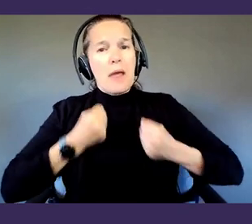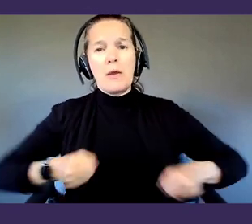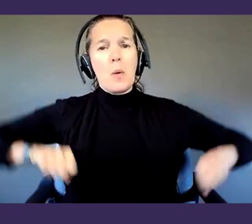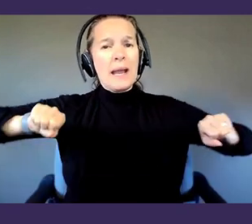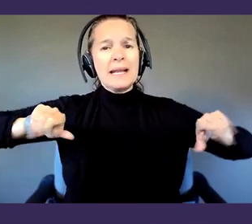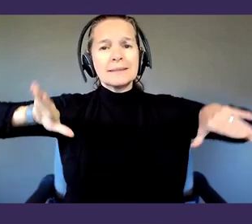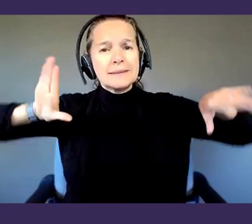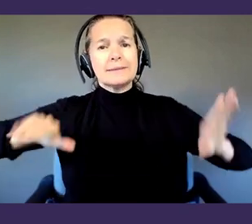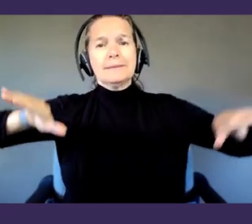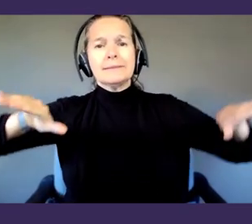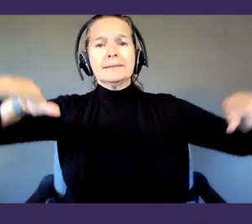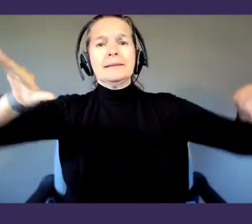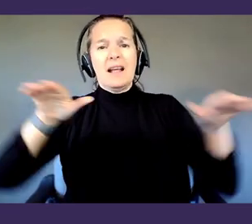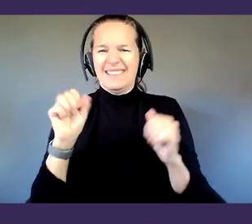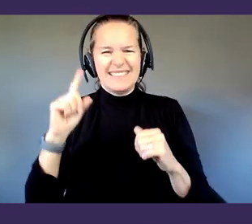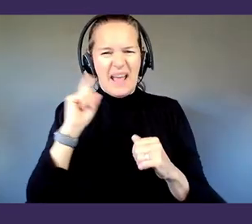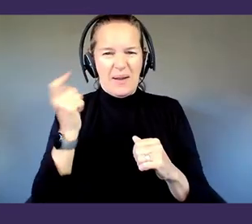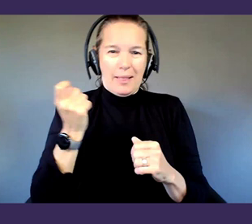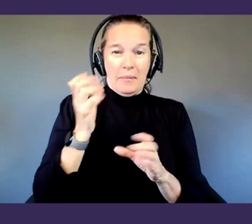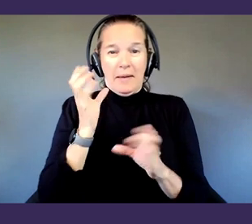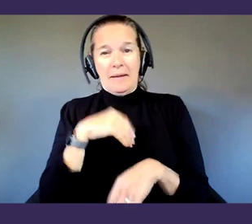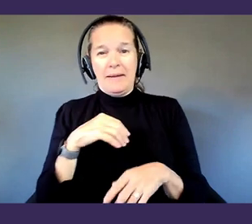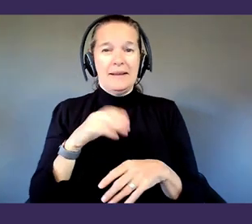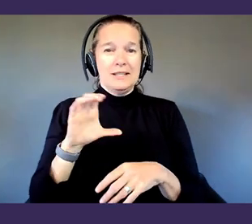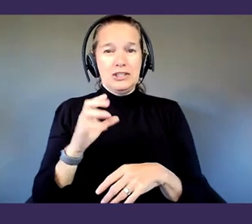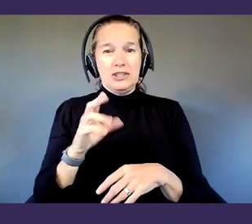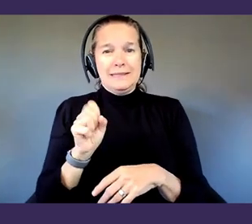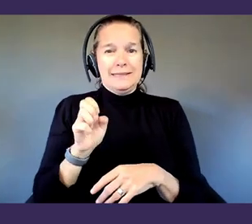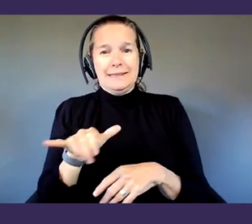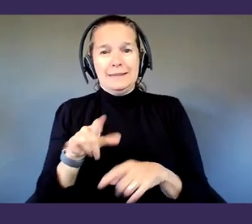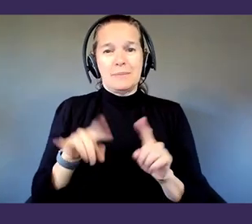because SDM allows individuals with disabilities